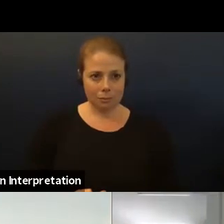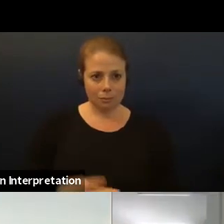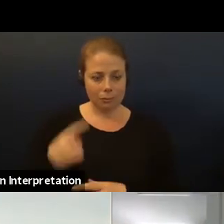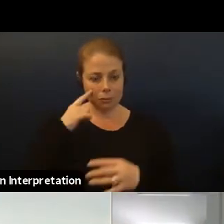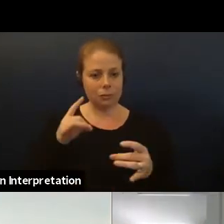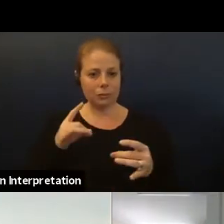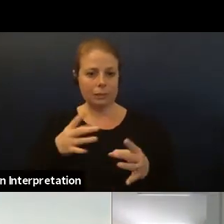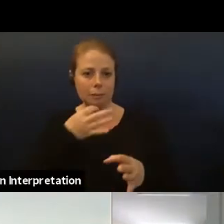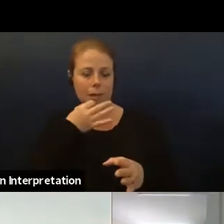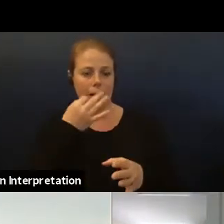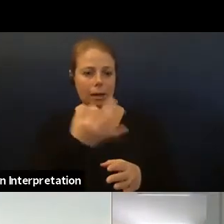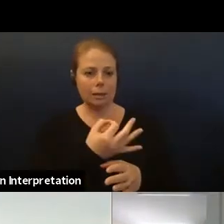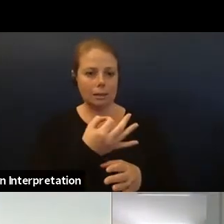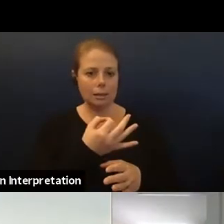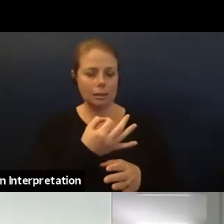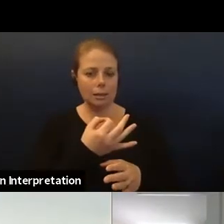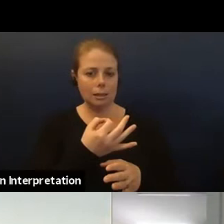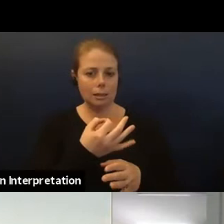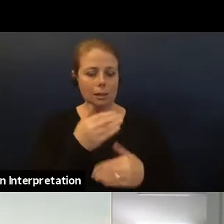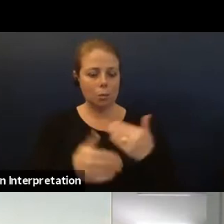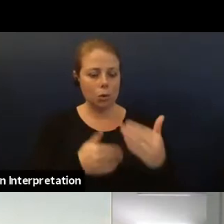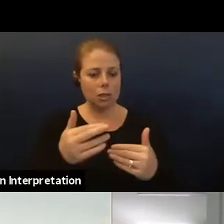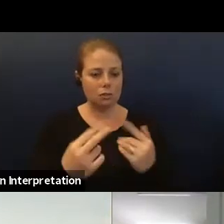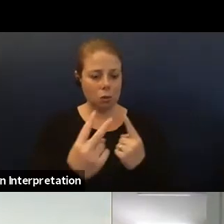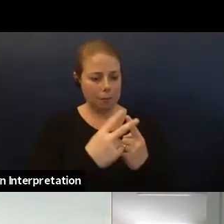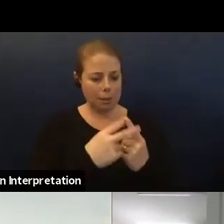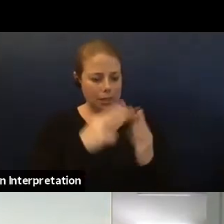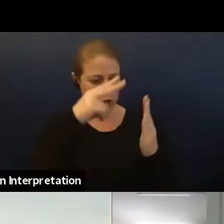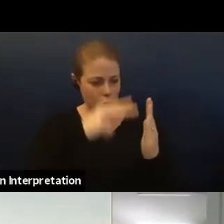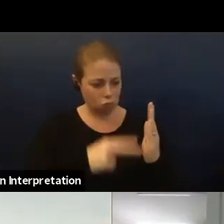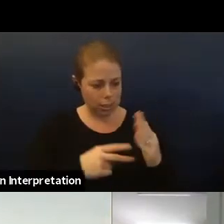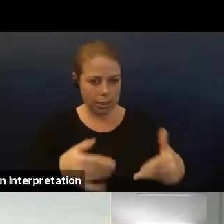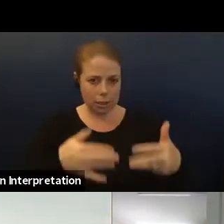applications like and what kind of strategies or tips for managing the work that you have.